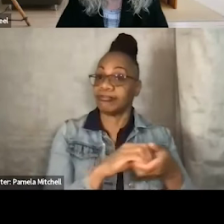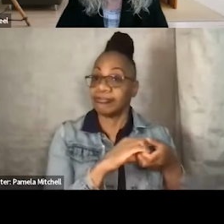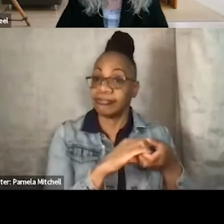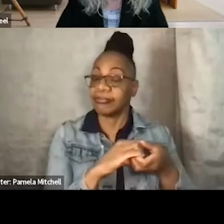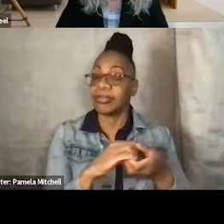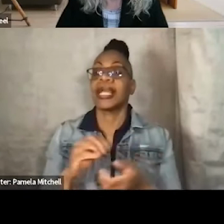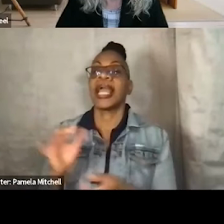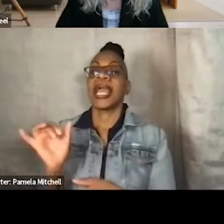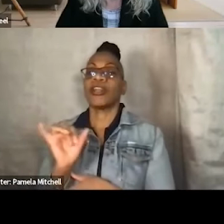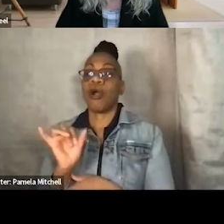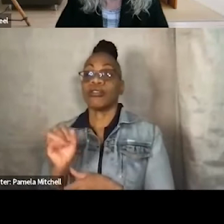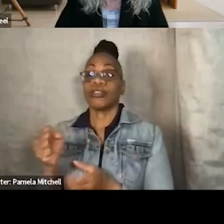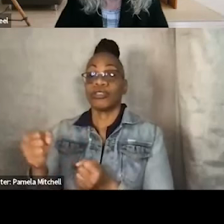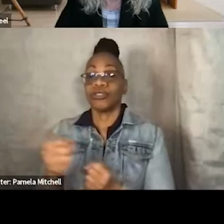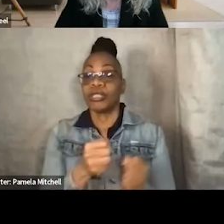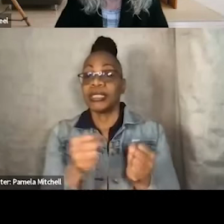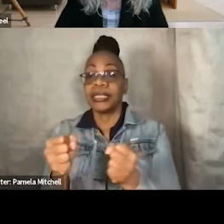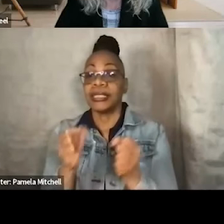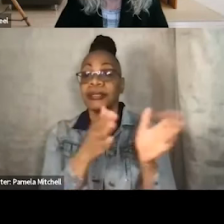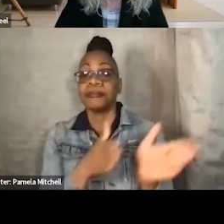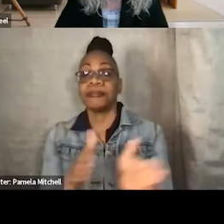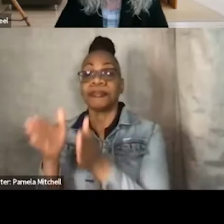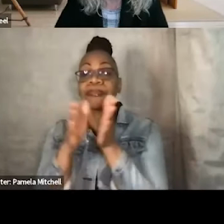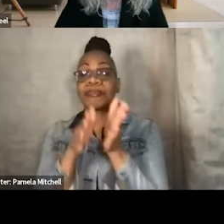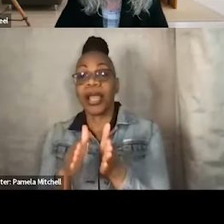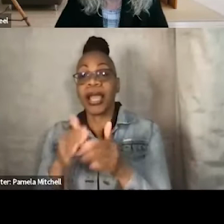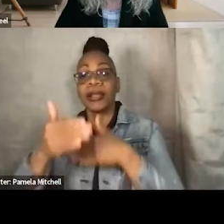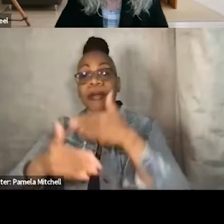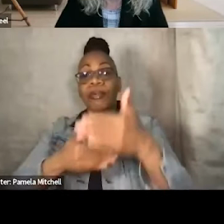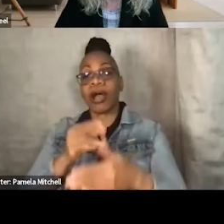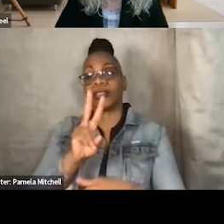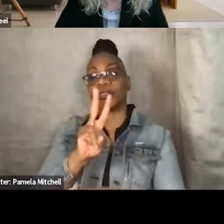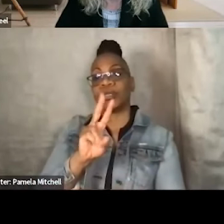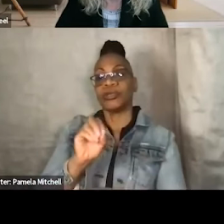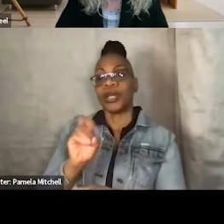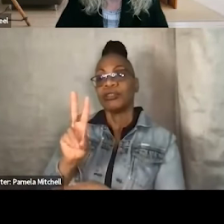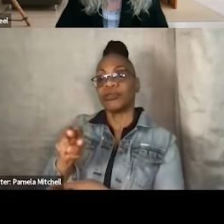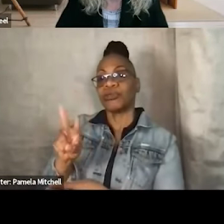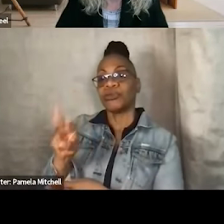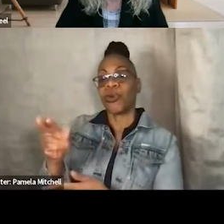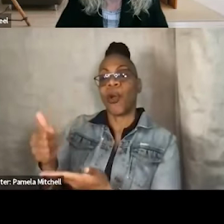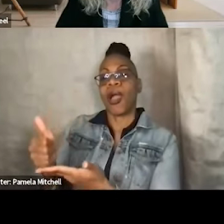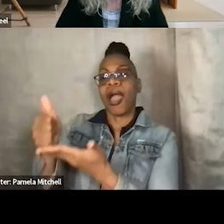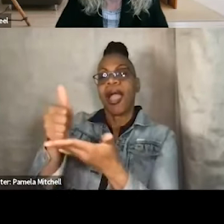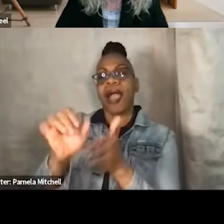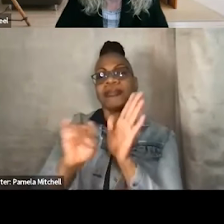a strategic planning process in 2022 to help identify the ideal delivery system